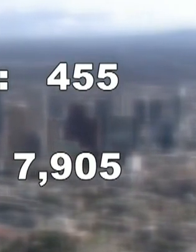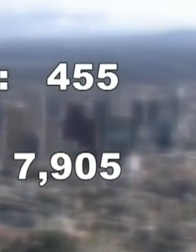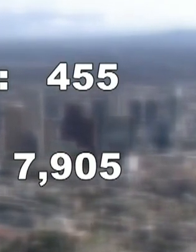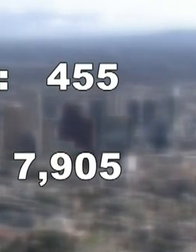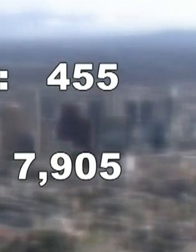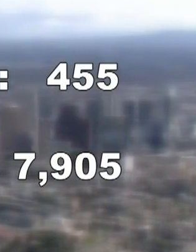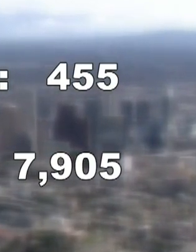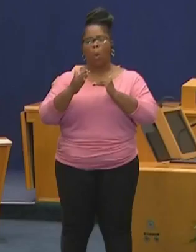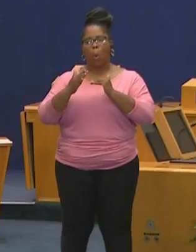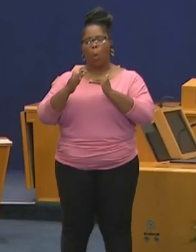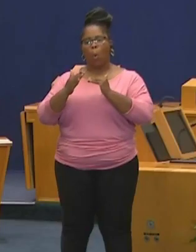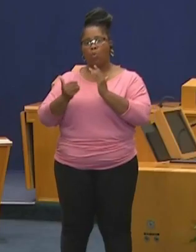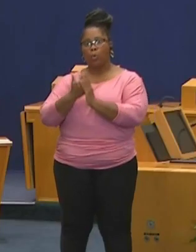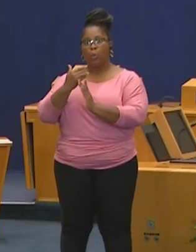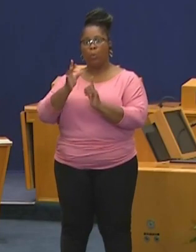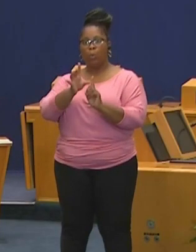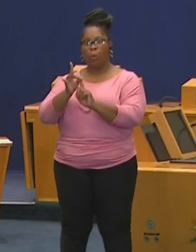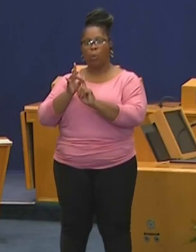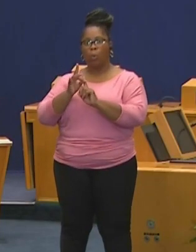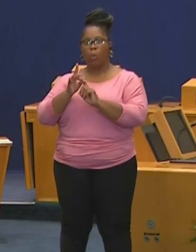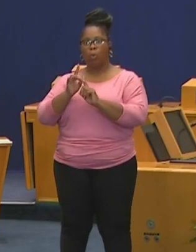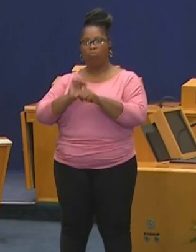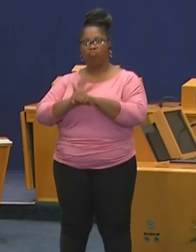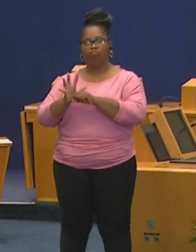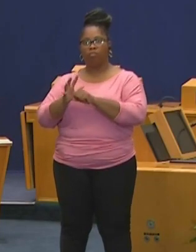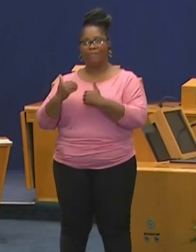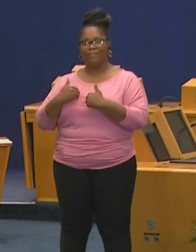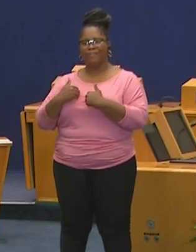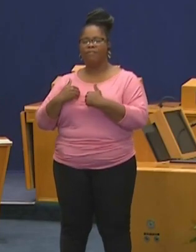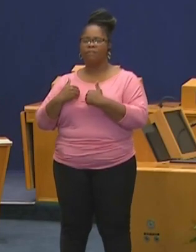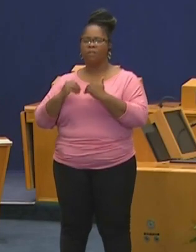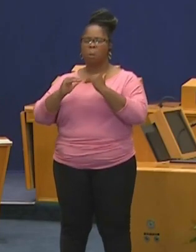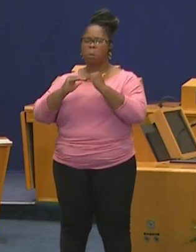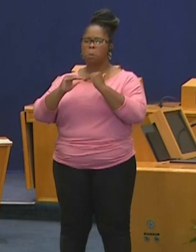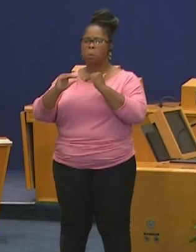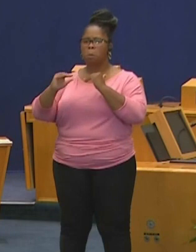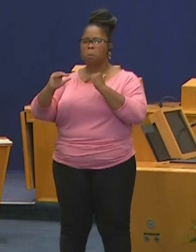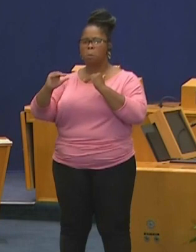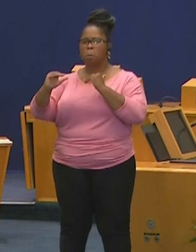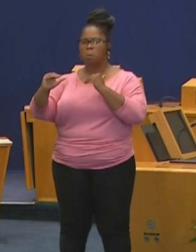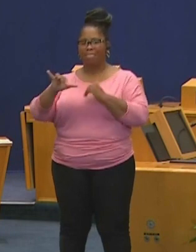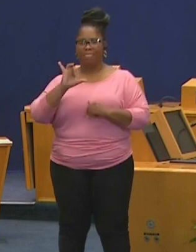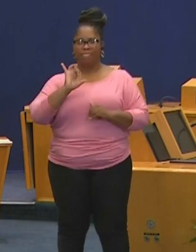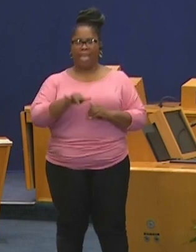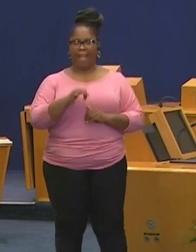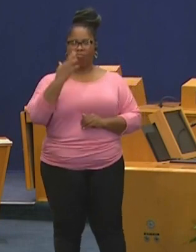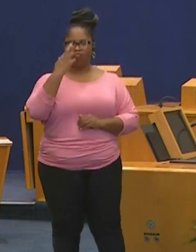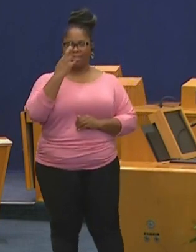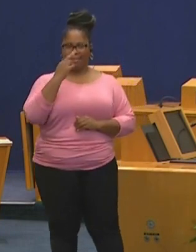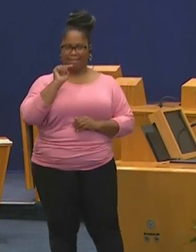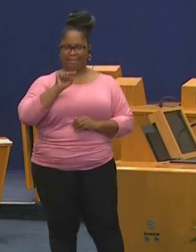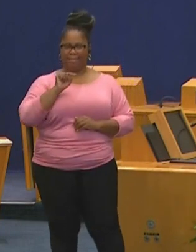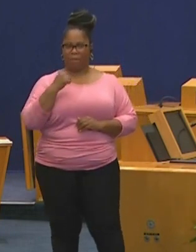COMPARE. FOREIGN 55 IN LOS ANGELES AND IN NEW YORK CITY JUST OVER 7900 TODAY.